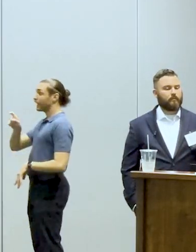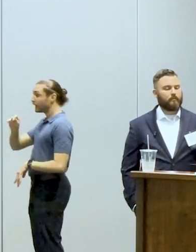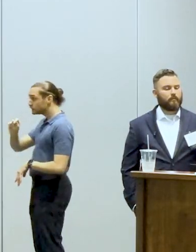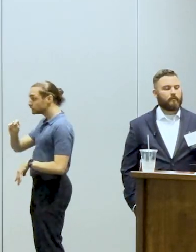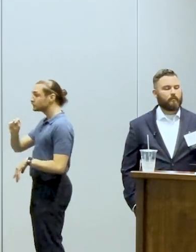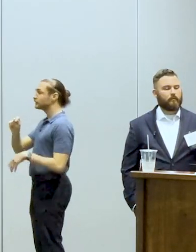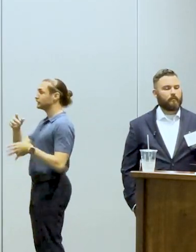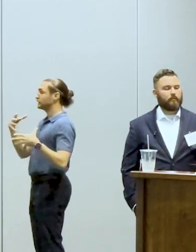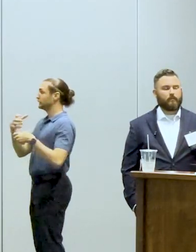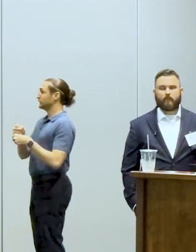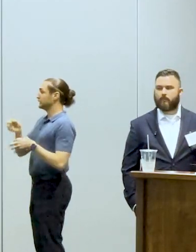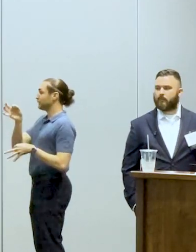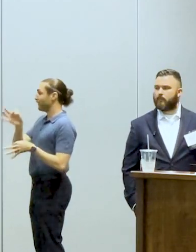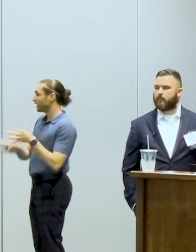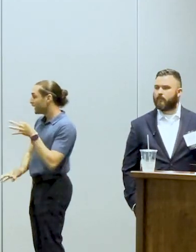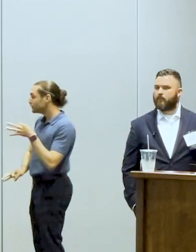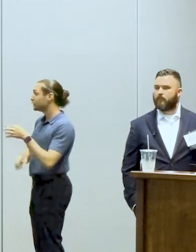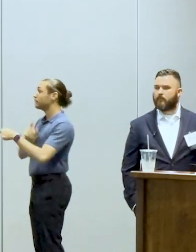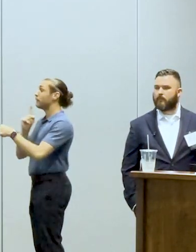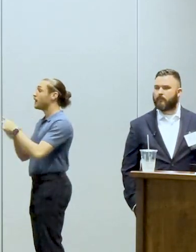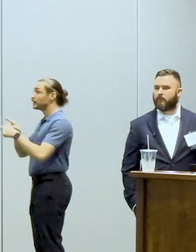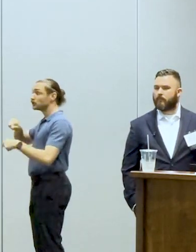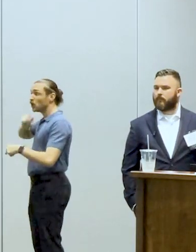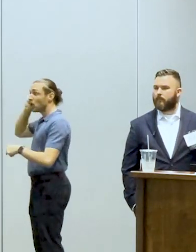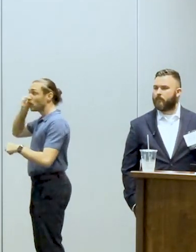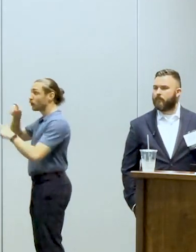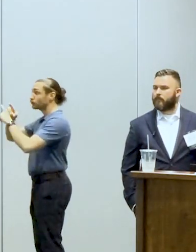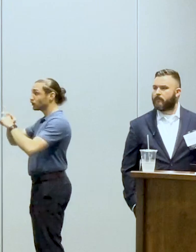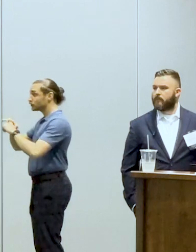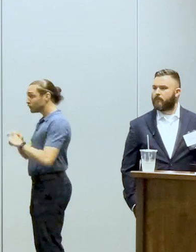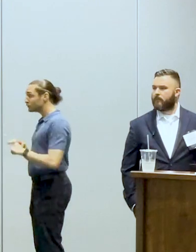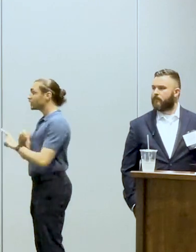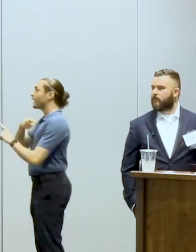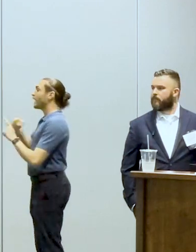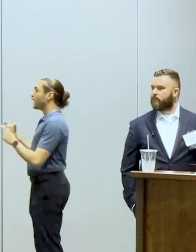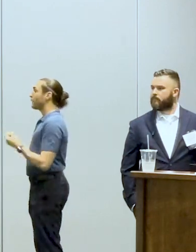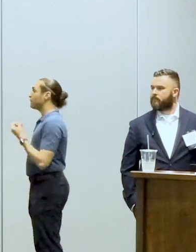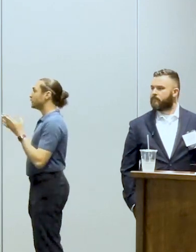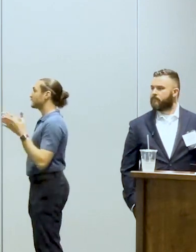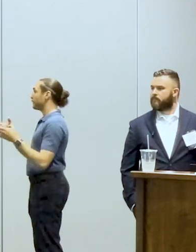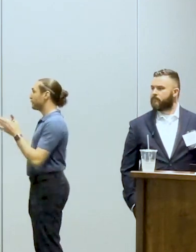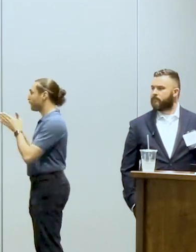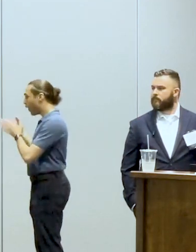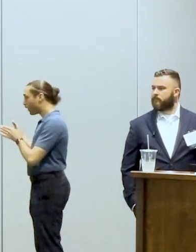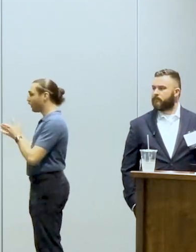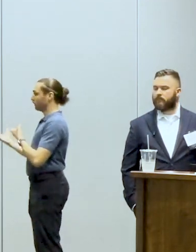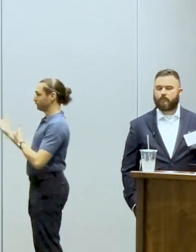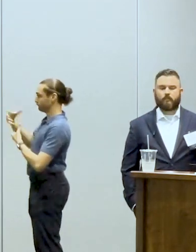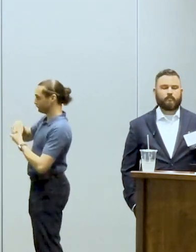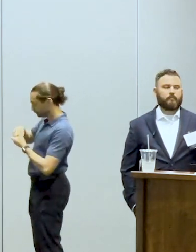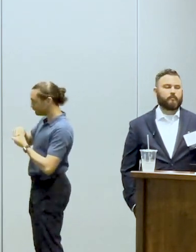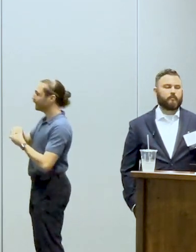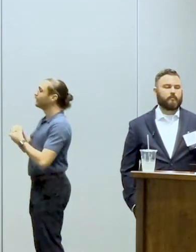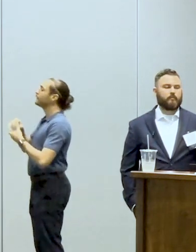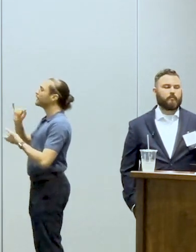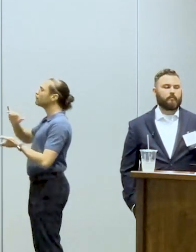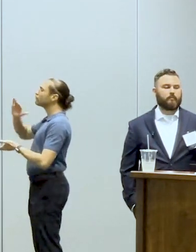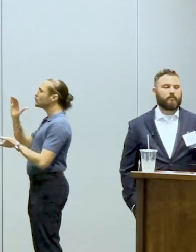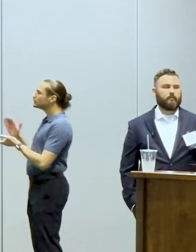transcription and multimodal explanation, reducing the cognitive and the cognitive load of having to learn these